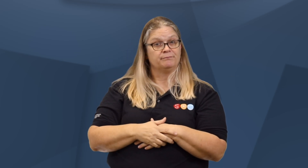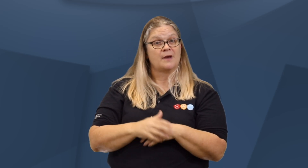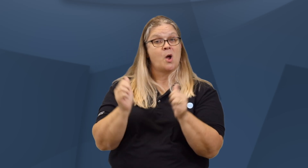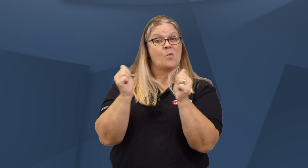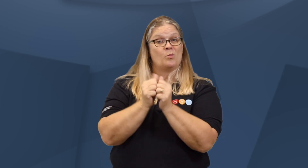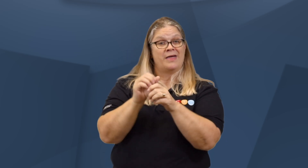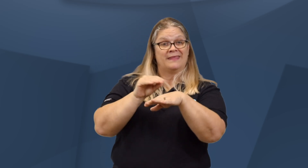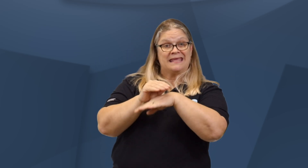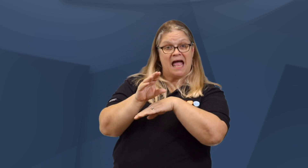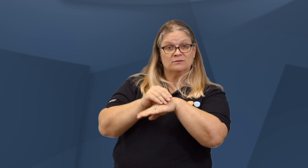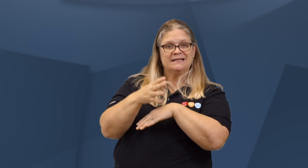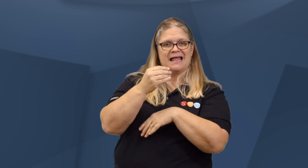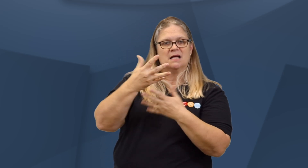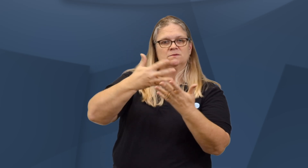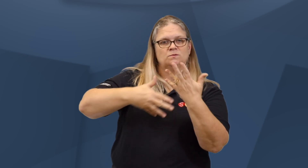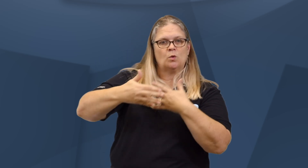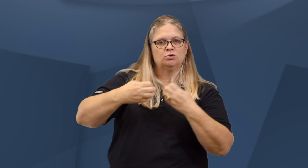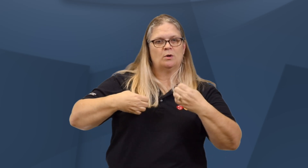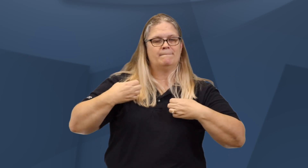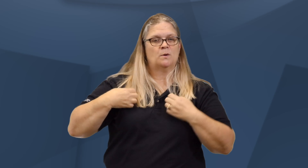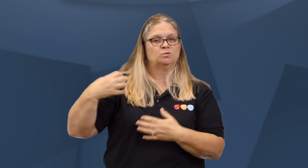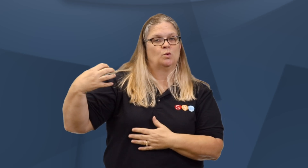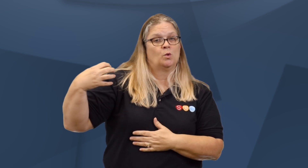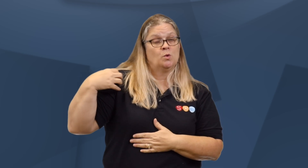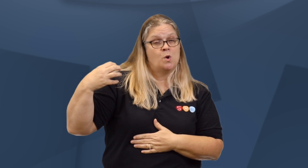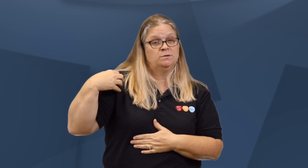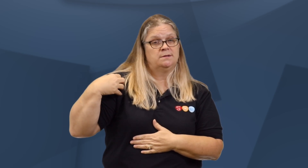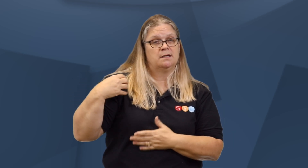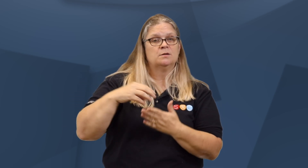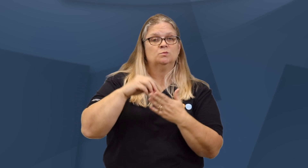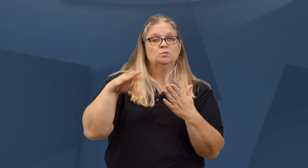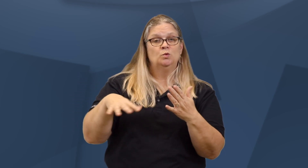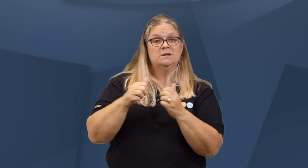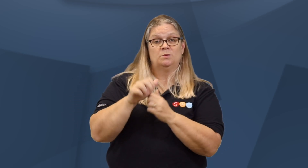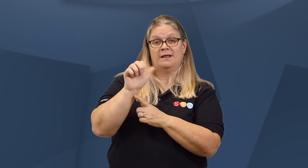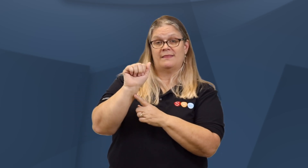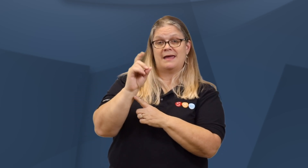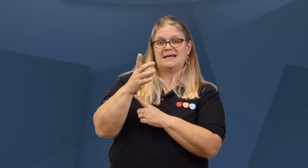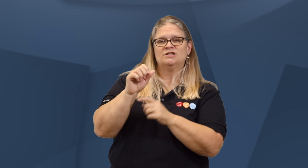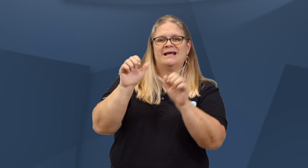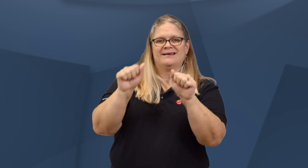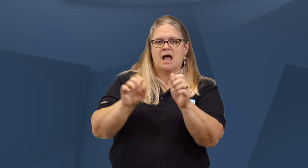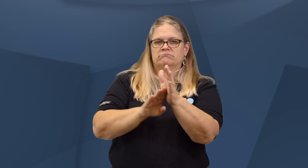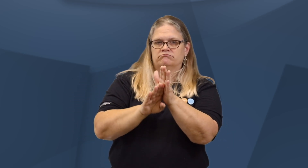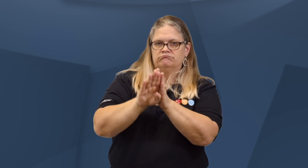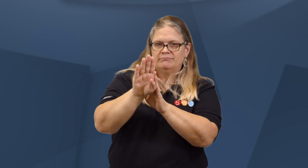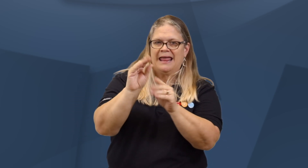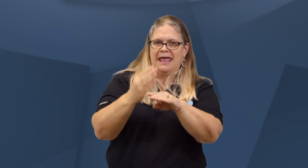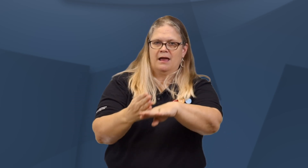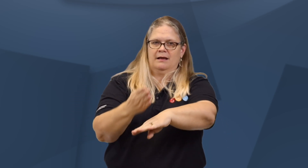With counseling and social emotional coaching, students with ADHD can develop, or improve,